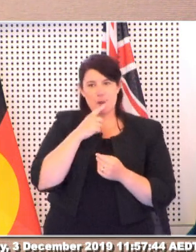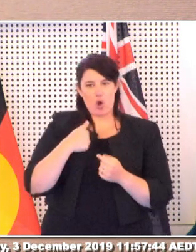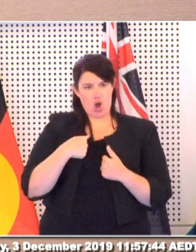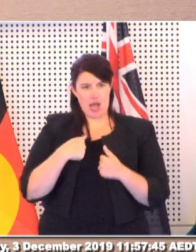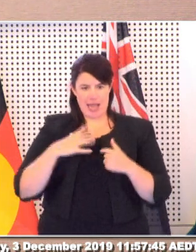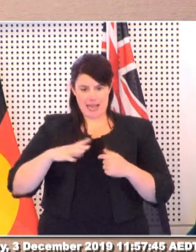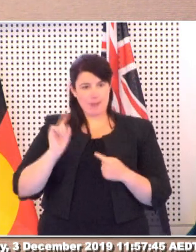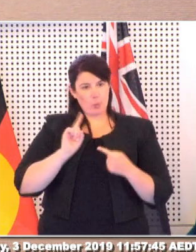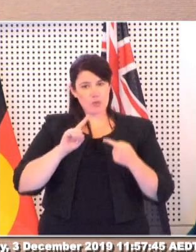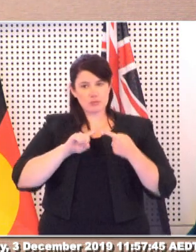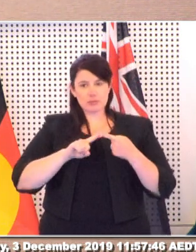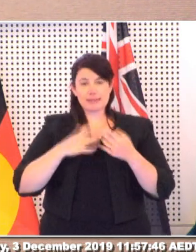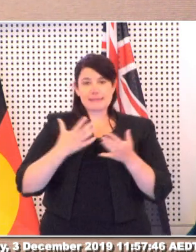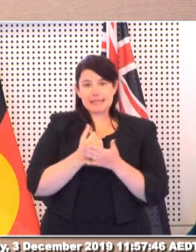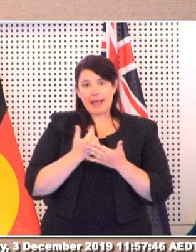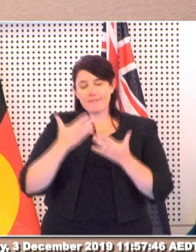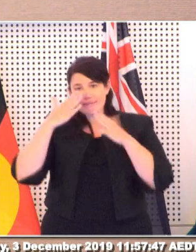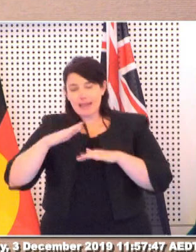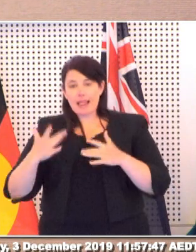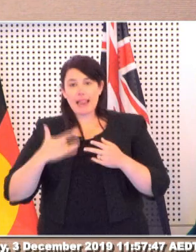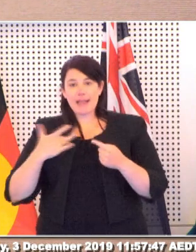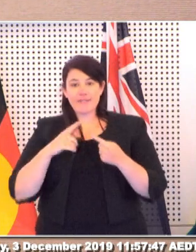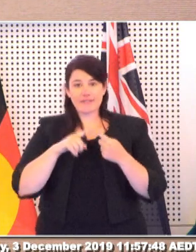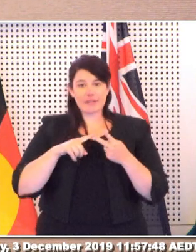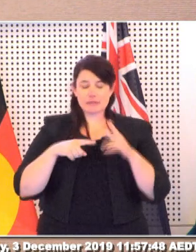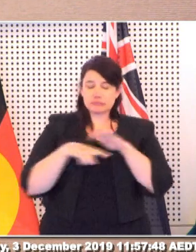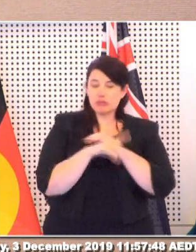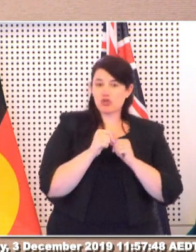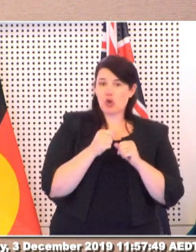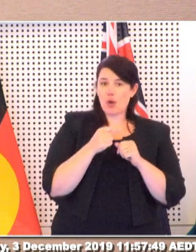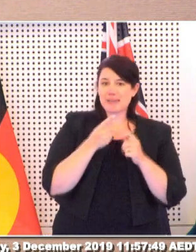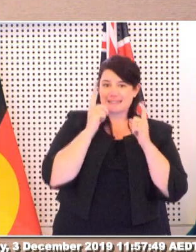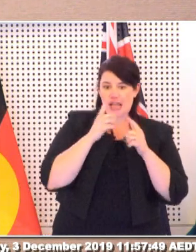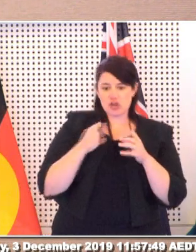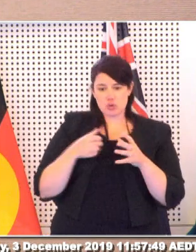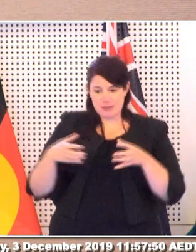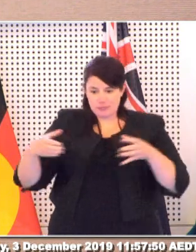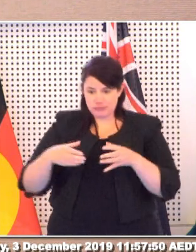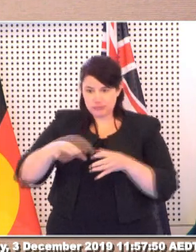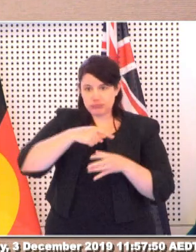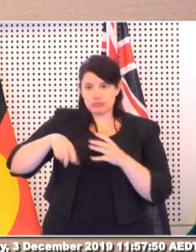was to have a safe place to be, to be out of danger, to stick together, to not be mistreated.